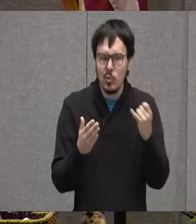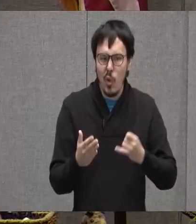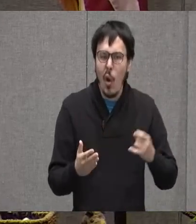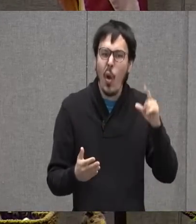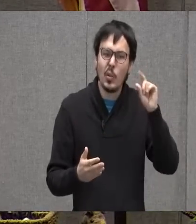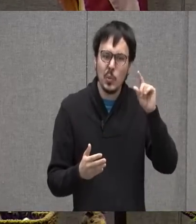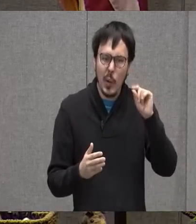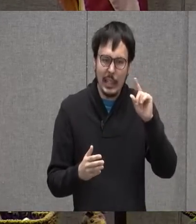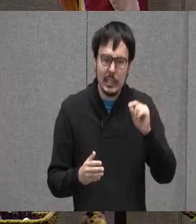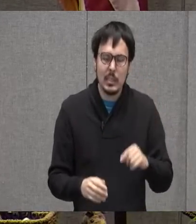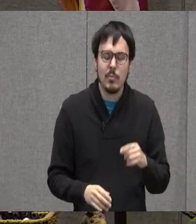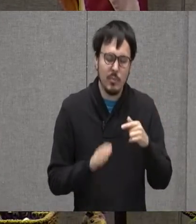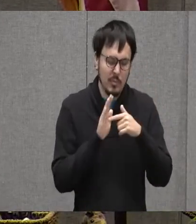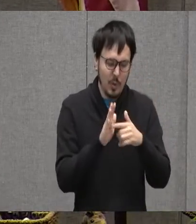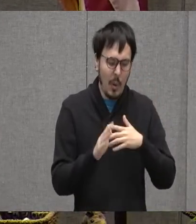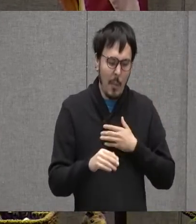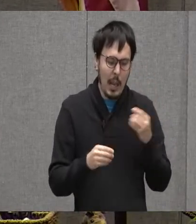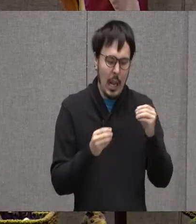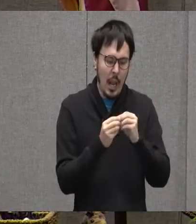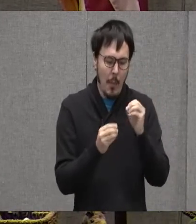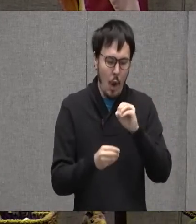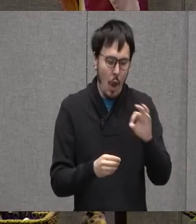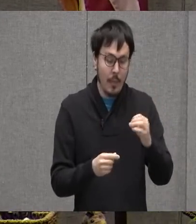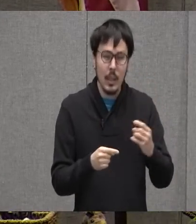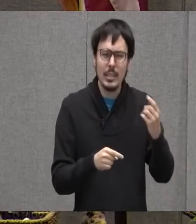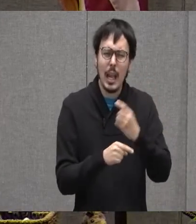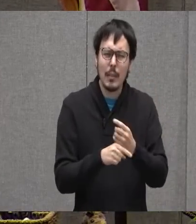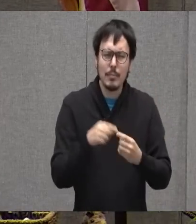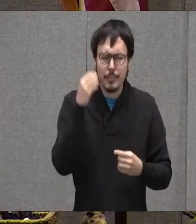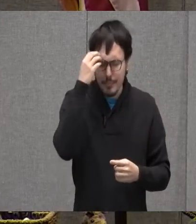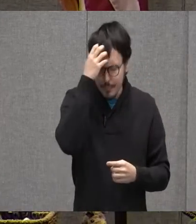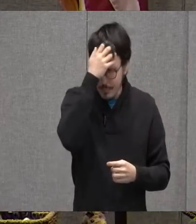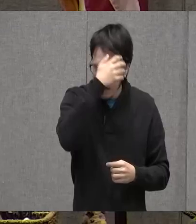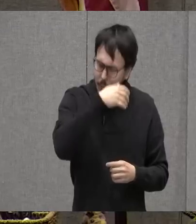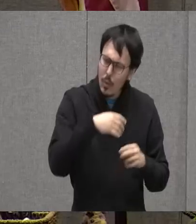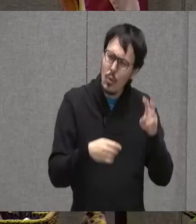Now, what two different numbers could make 20?